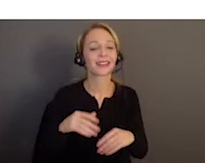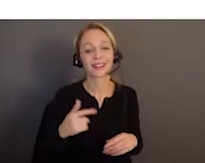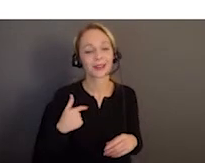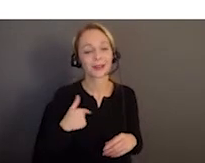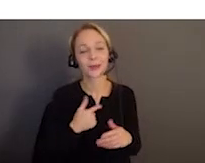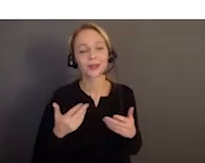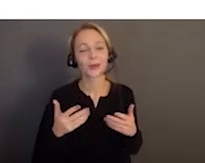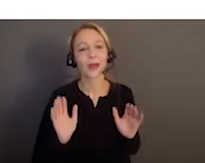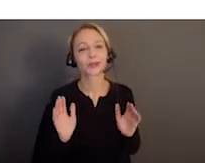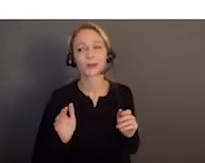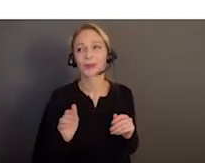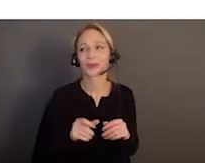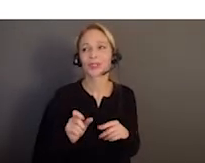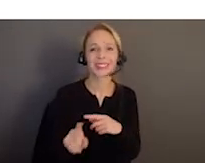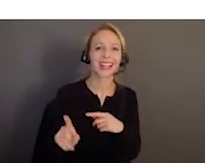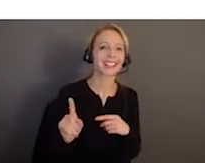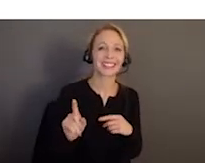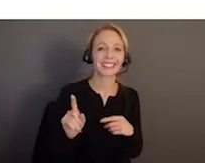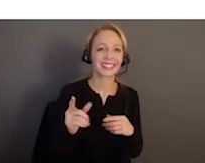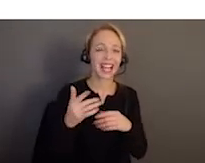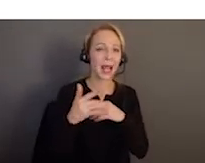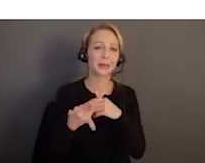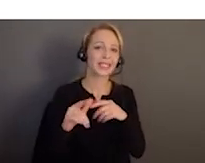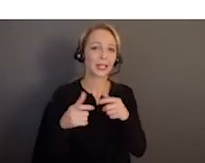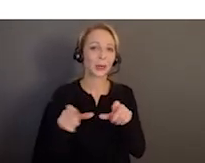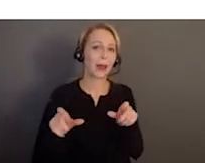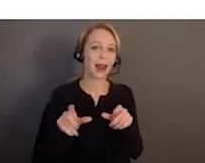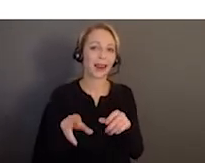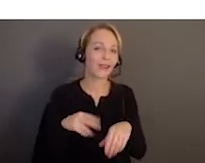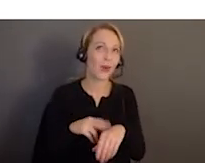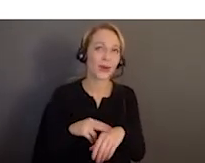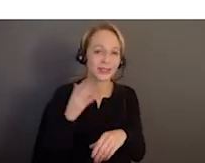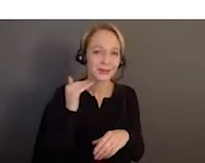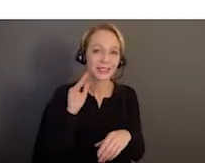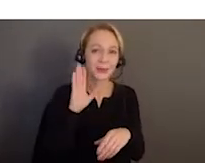WE DON'T WANT TO SEND AN EMPTY COUPON OF COURSE, IT MAY